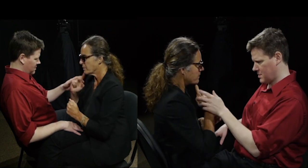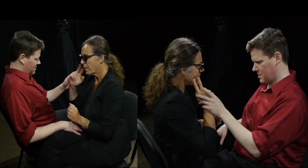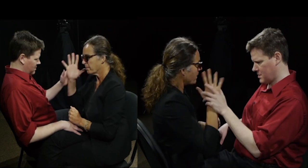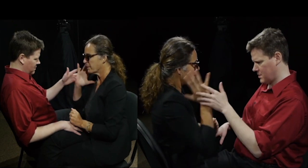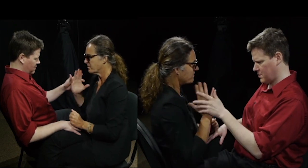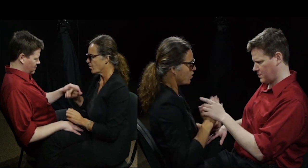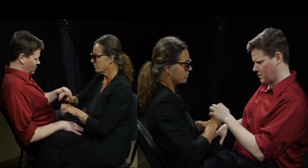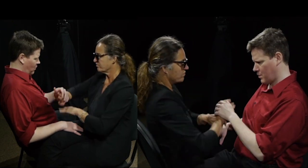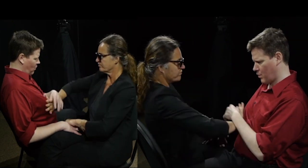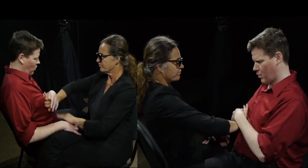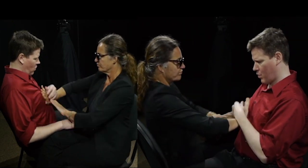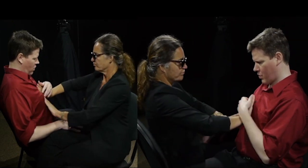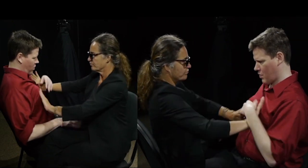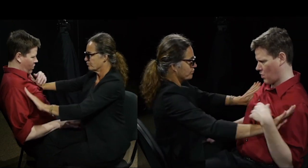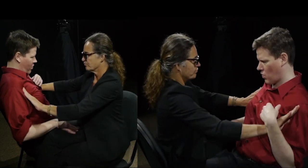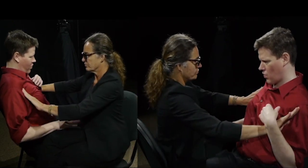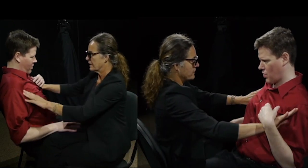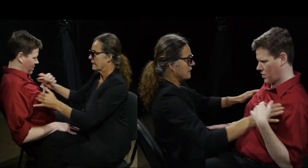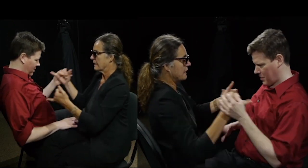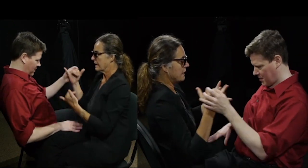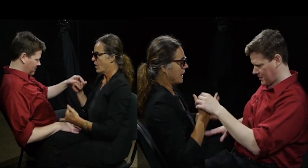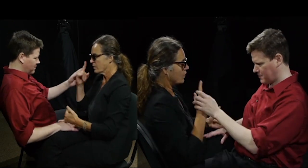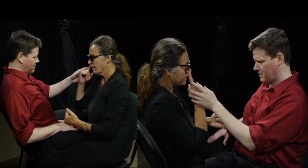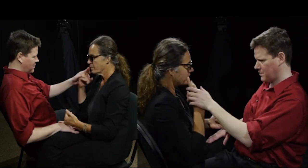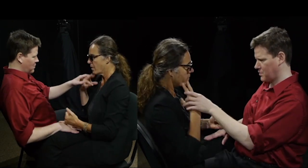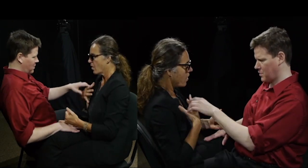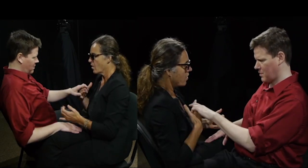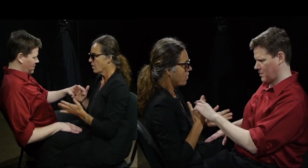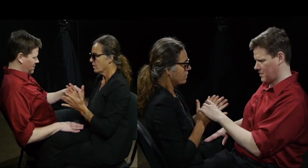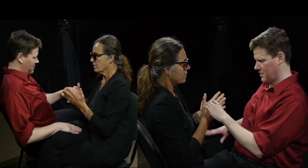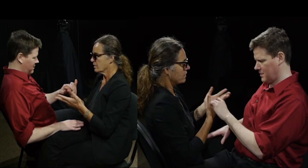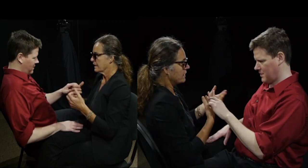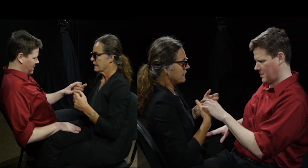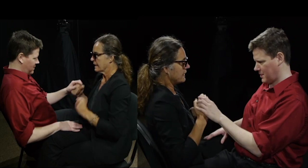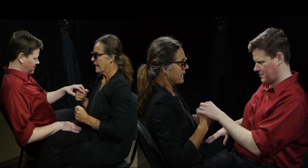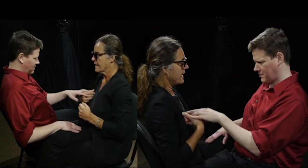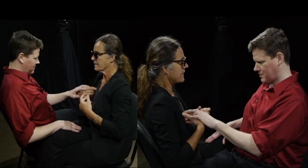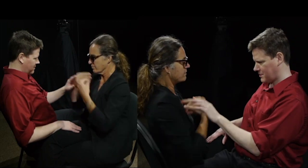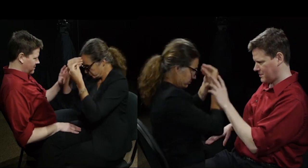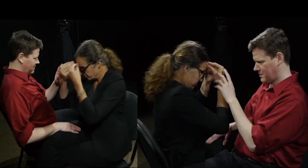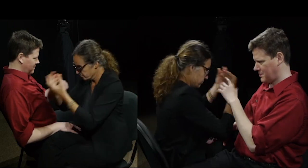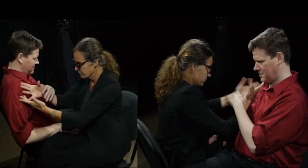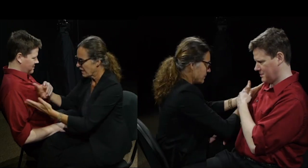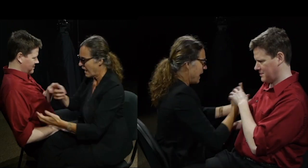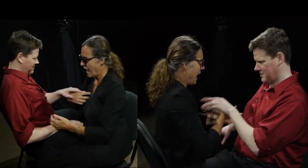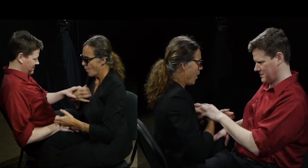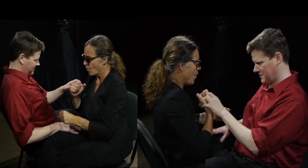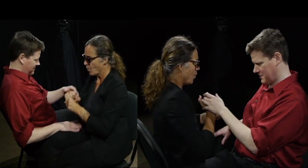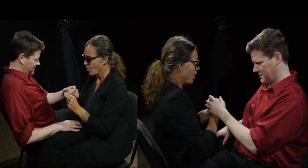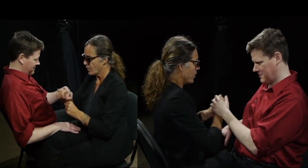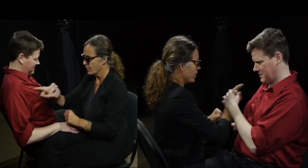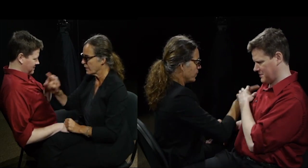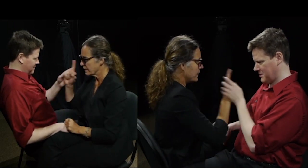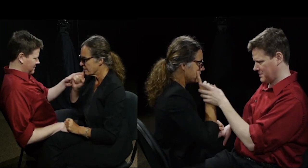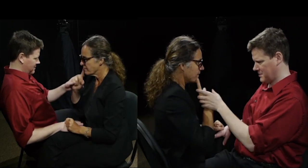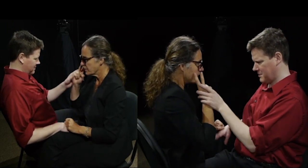because interpreters are more willing to work with DeafBlind people now than they were in the past. We are now the experts on our language and we can choose those interpreters